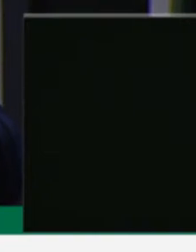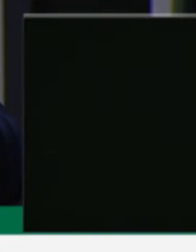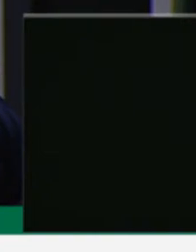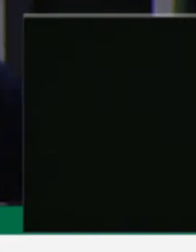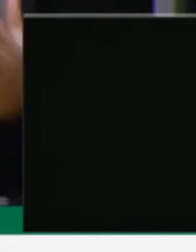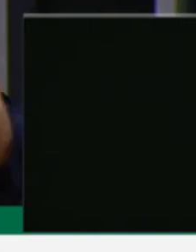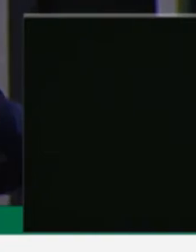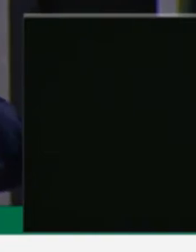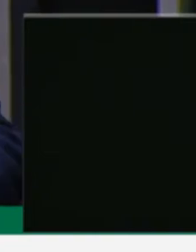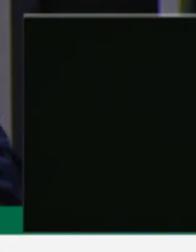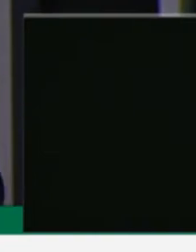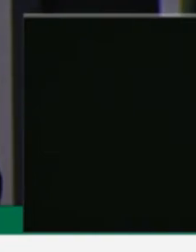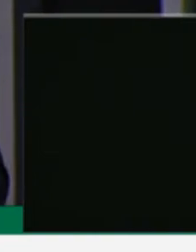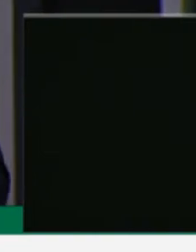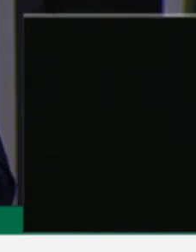SOCIEDADE E A NOSSA CAPACIDADE